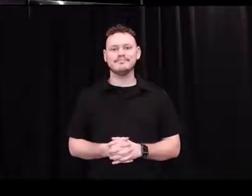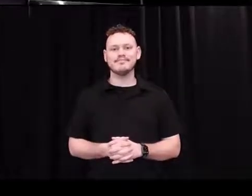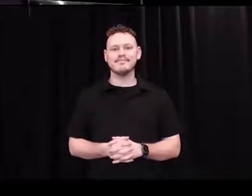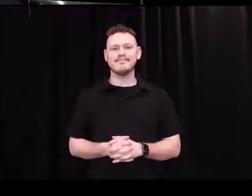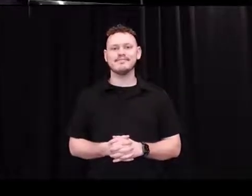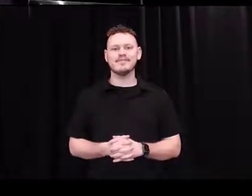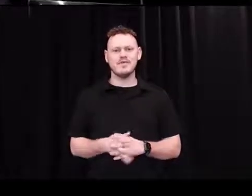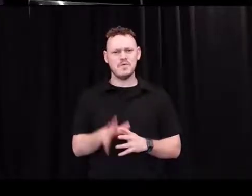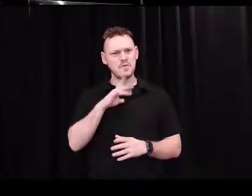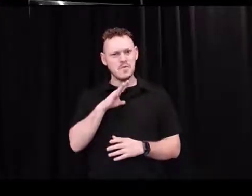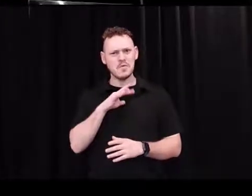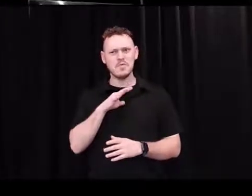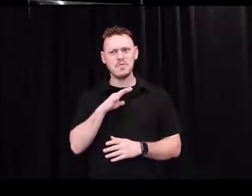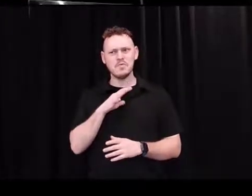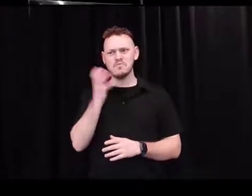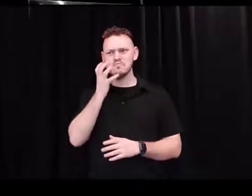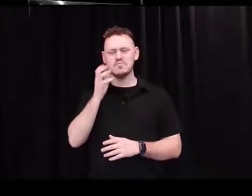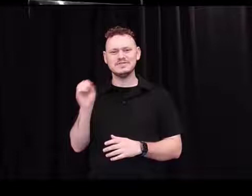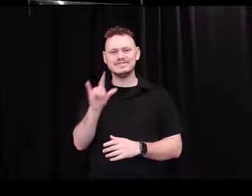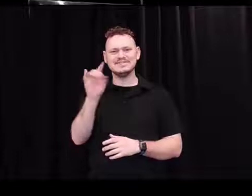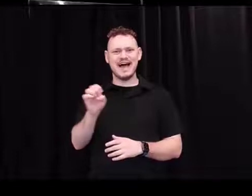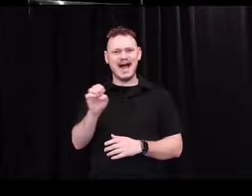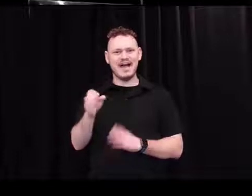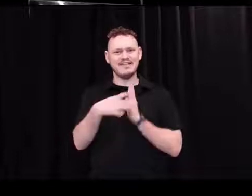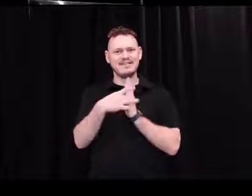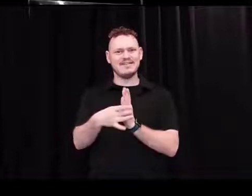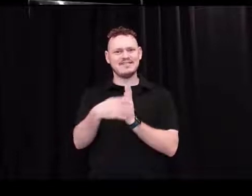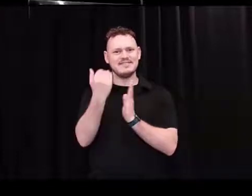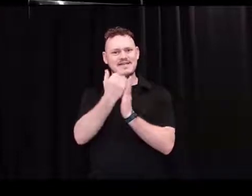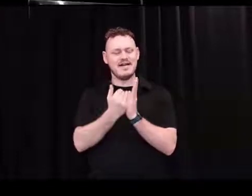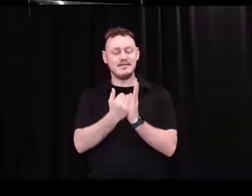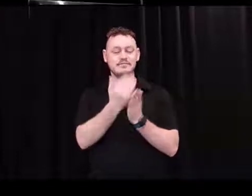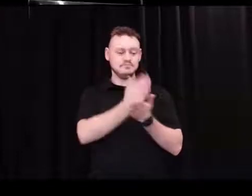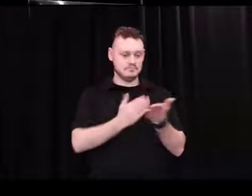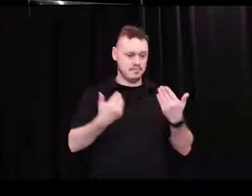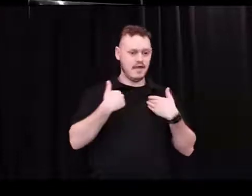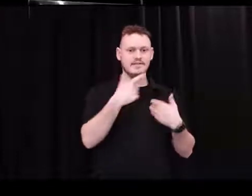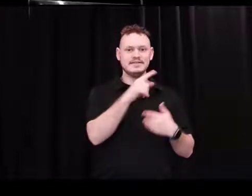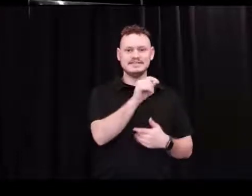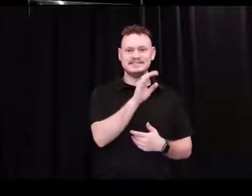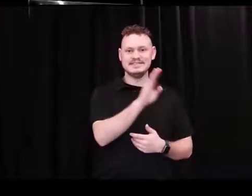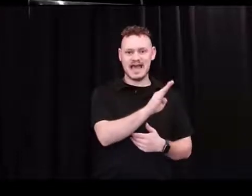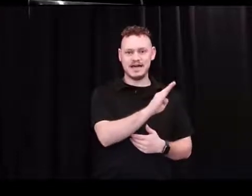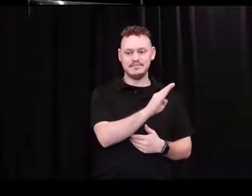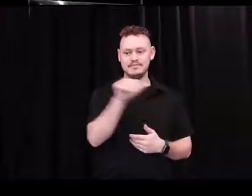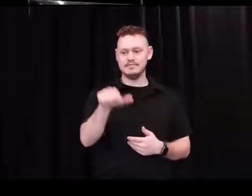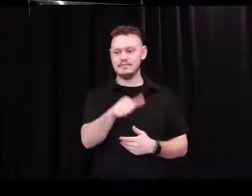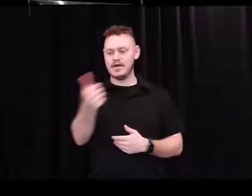well thought out style guide where some things would have tabs, other things would would launch